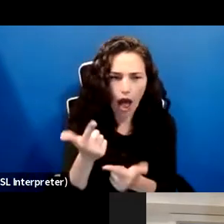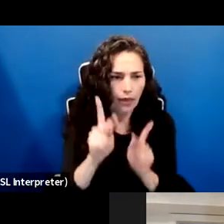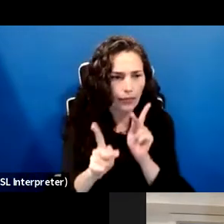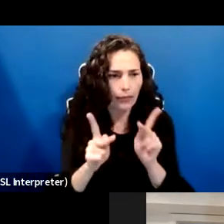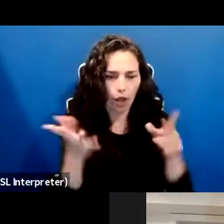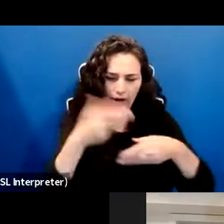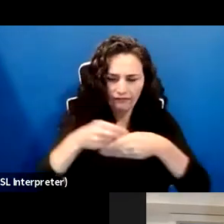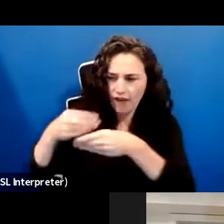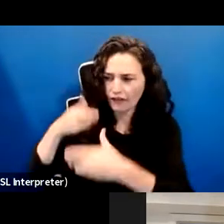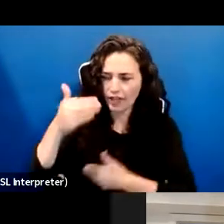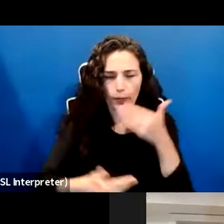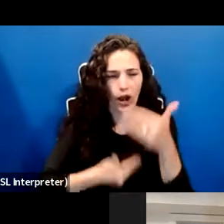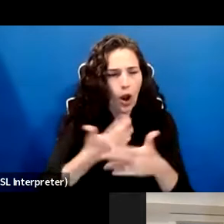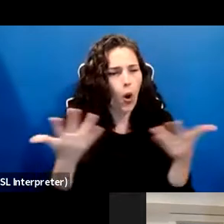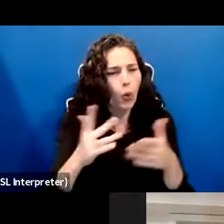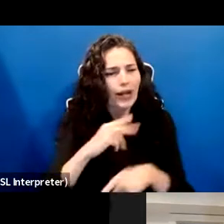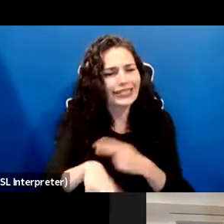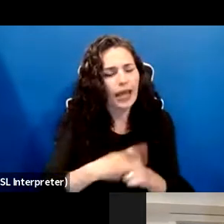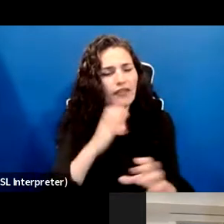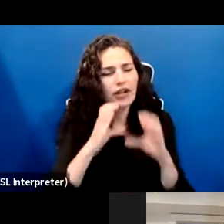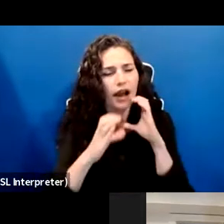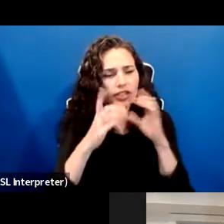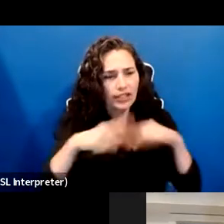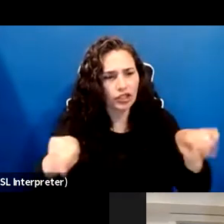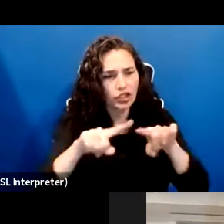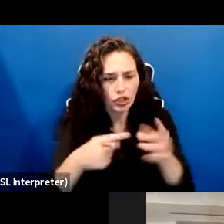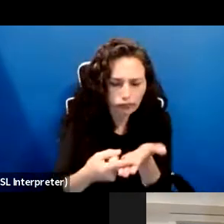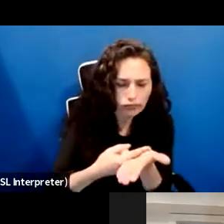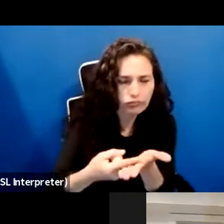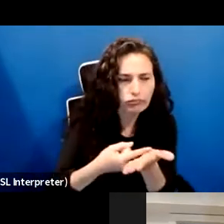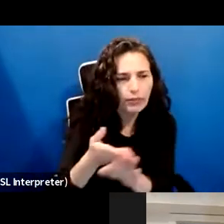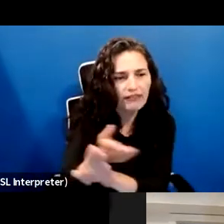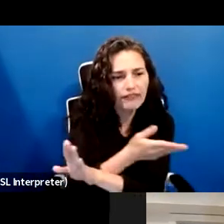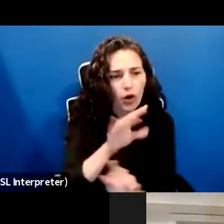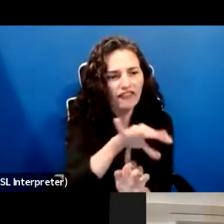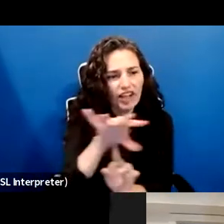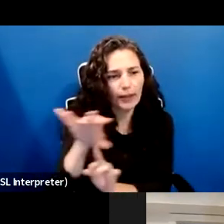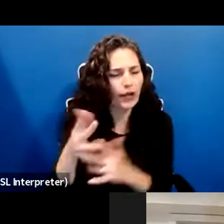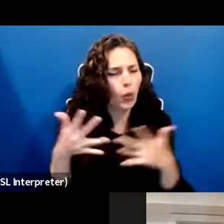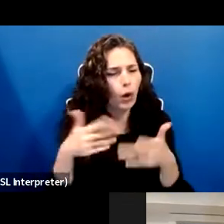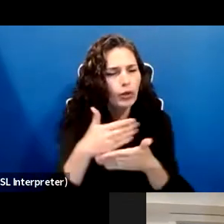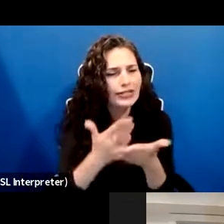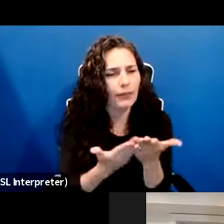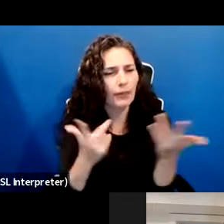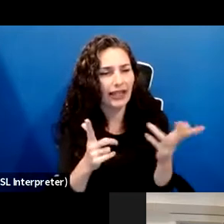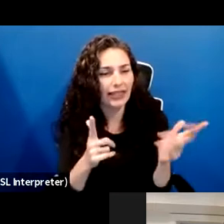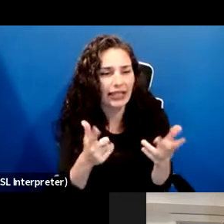So what kind of conversations did you all have before filming? And what were some of the, maybe, the tiny things that happened